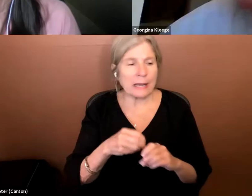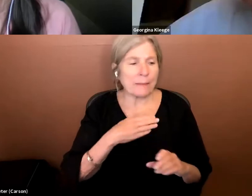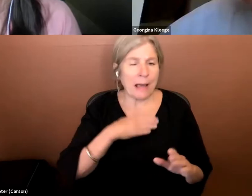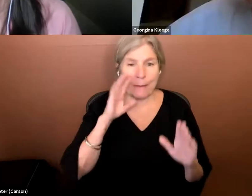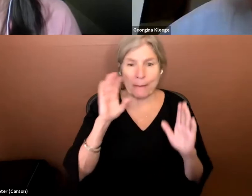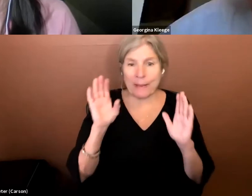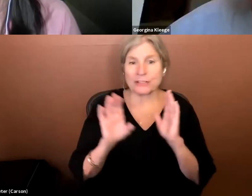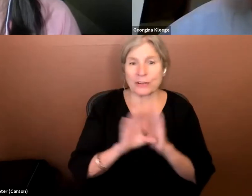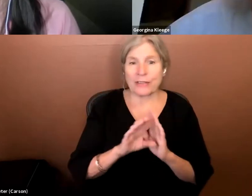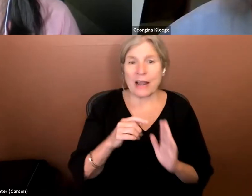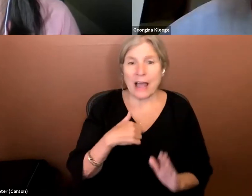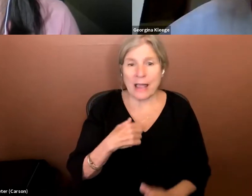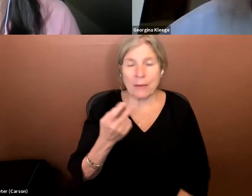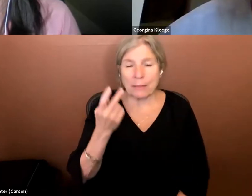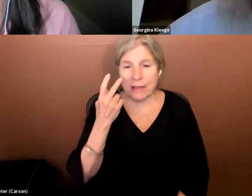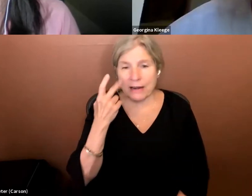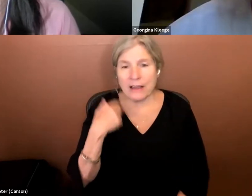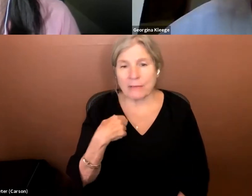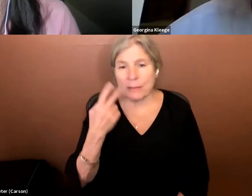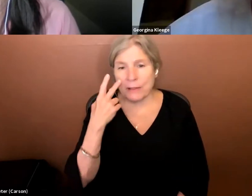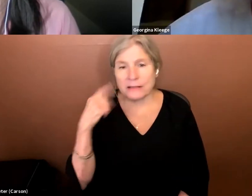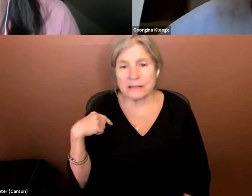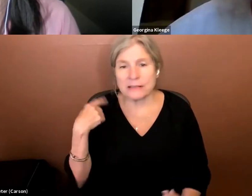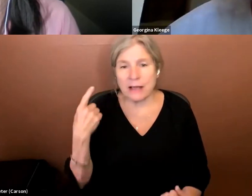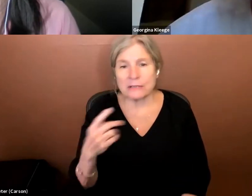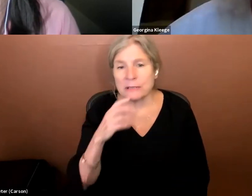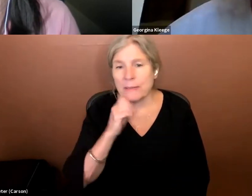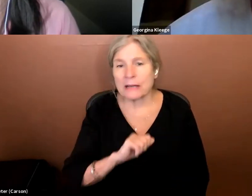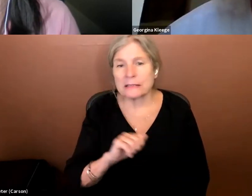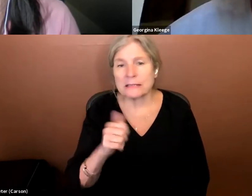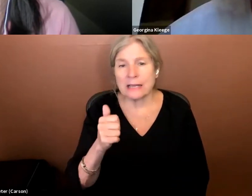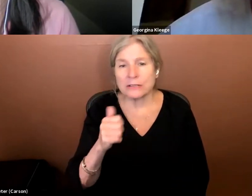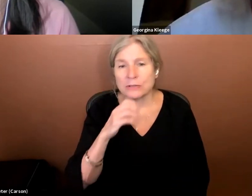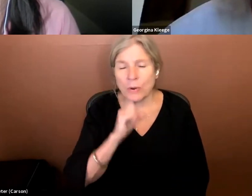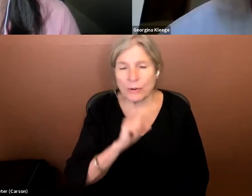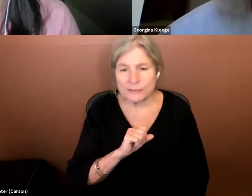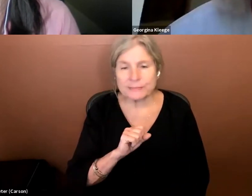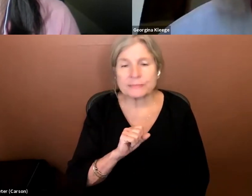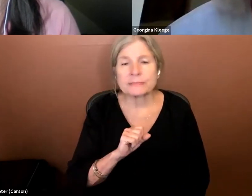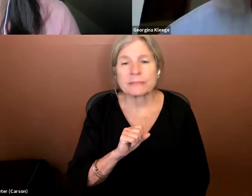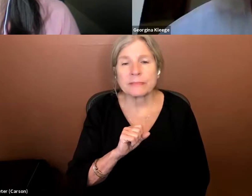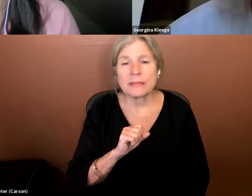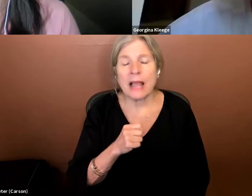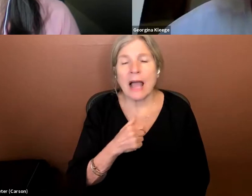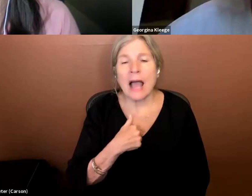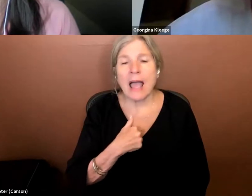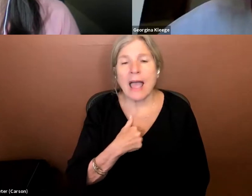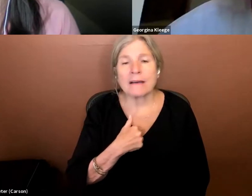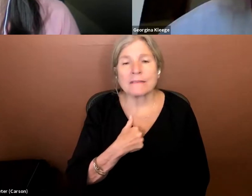that I am blind. I've been blind since I was about ten years old. I have really